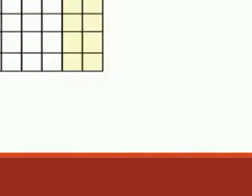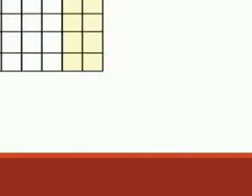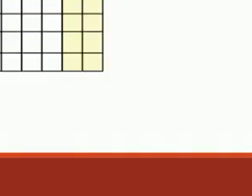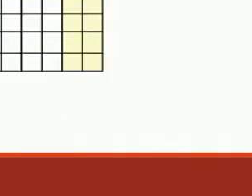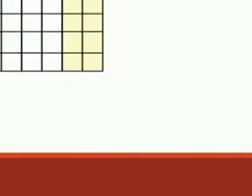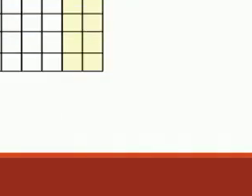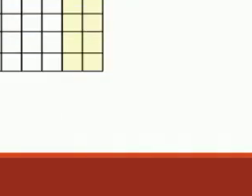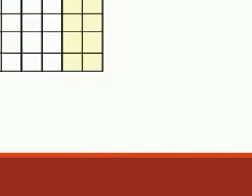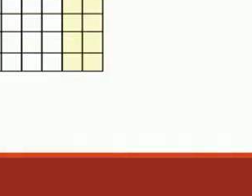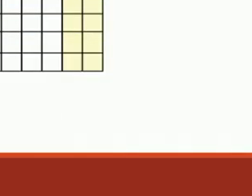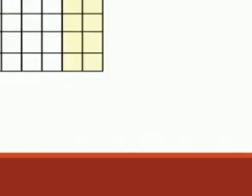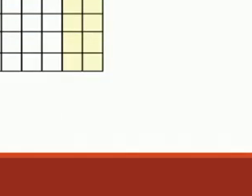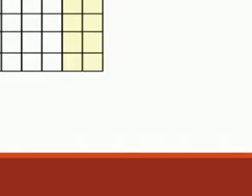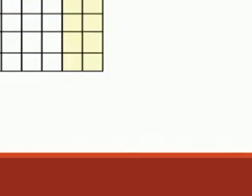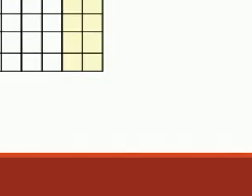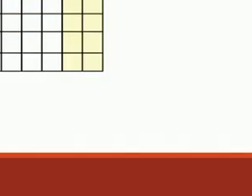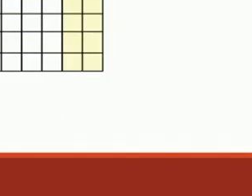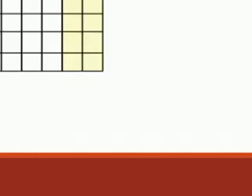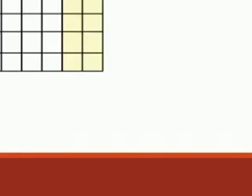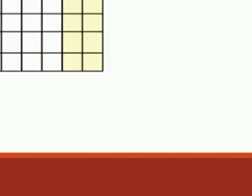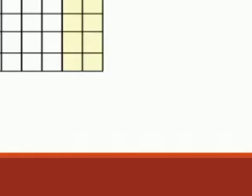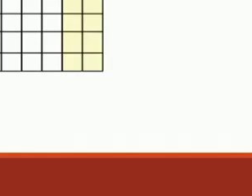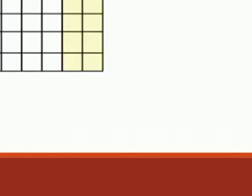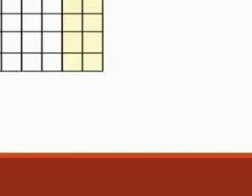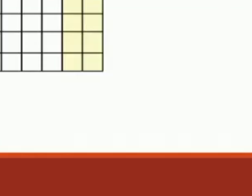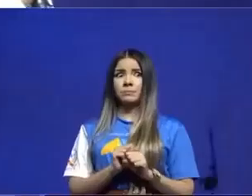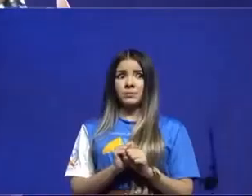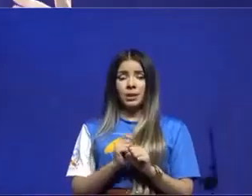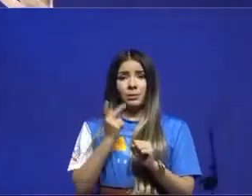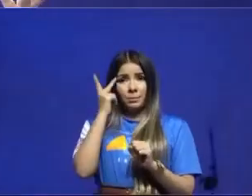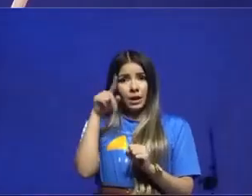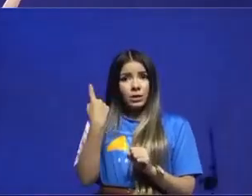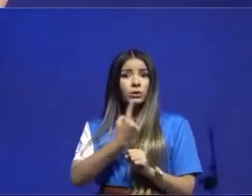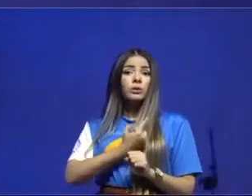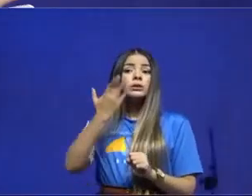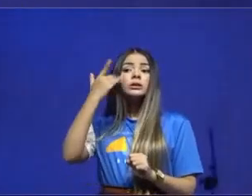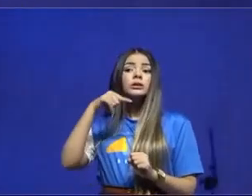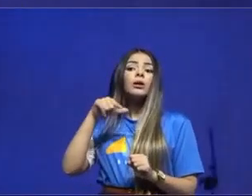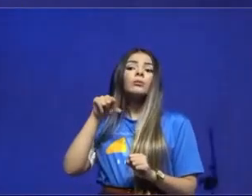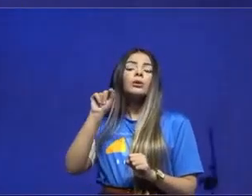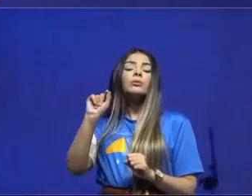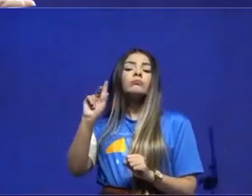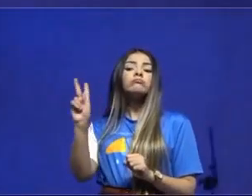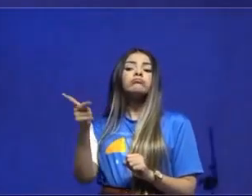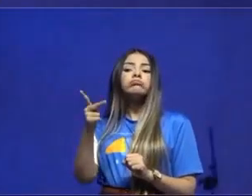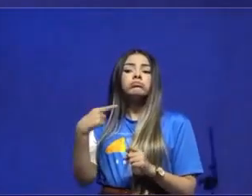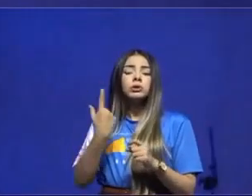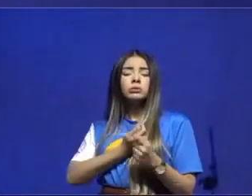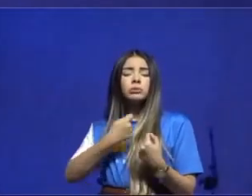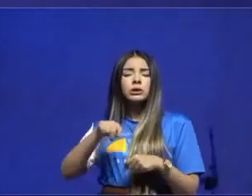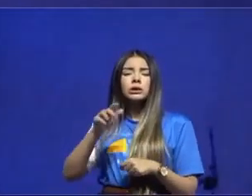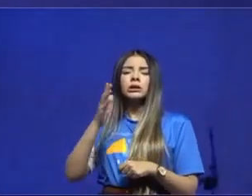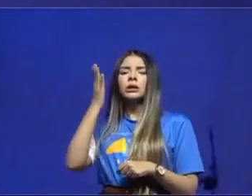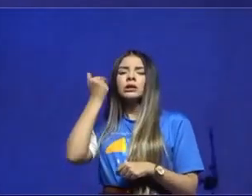to 6 months, so for us to know what's behind, we have to have some idea of what is